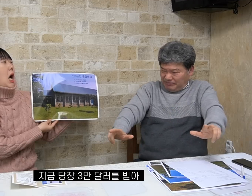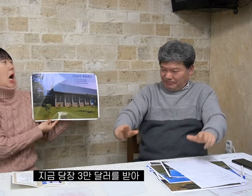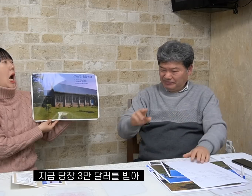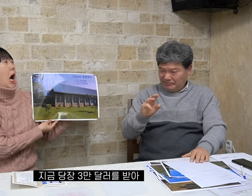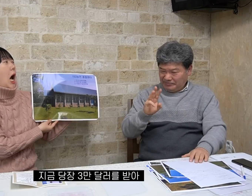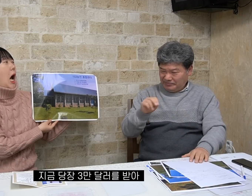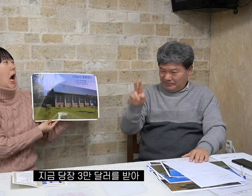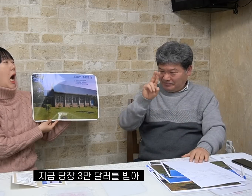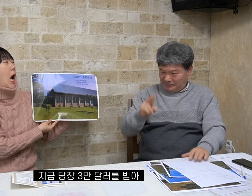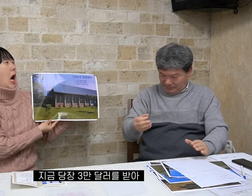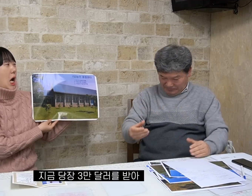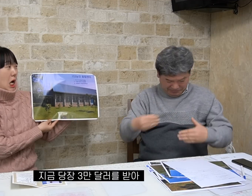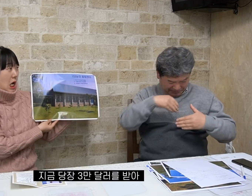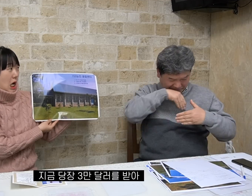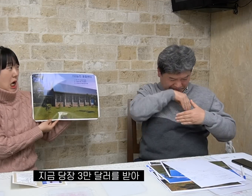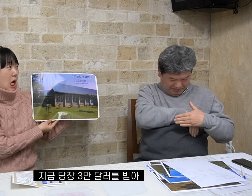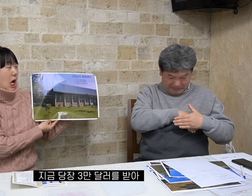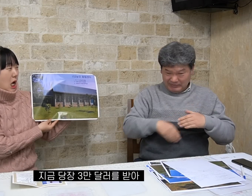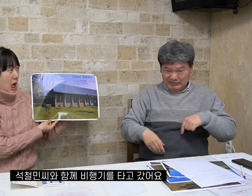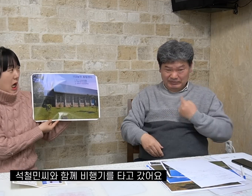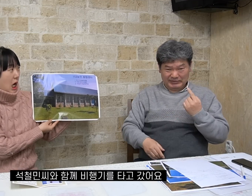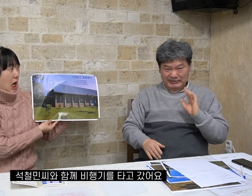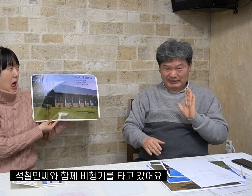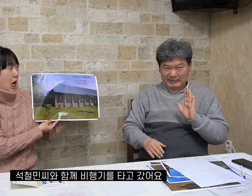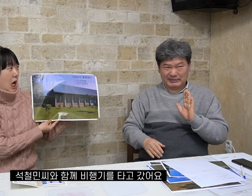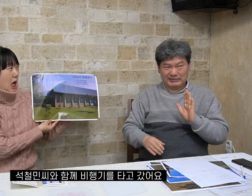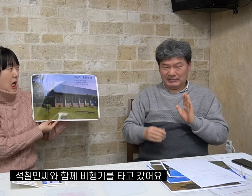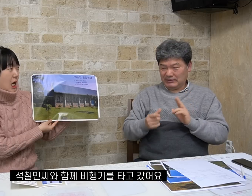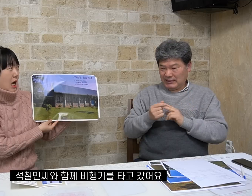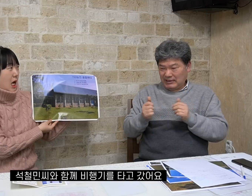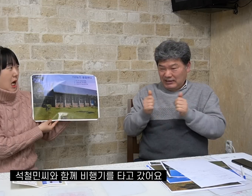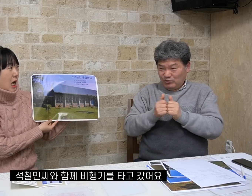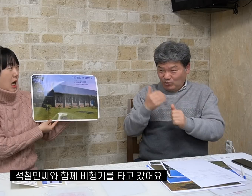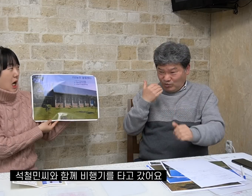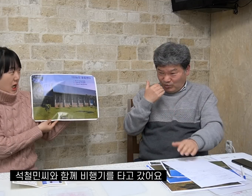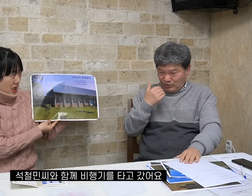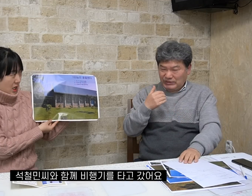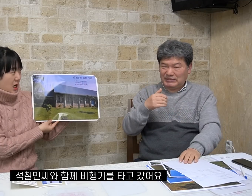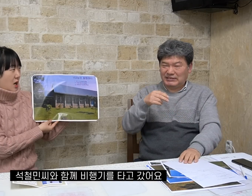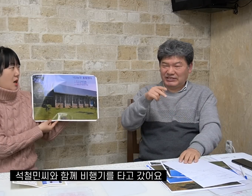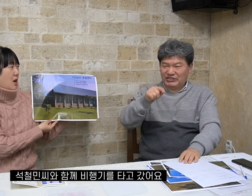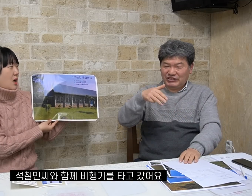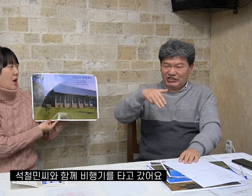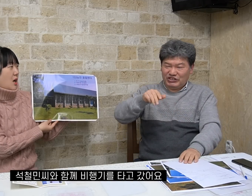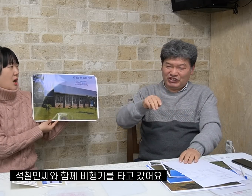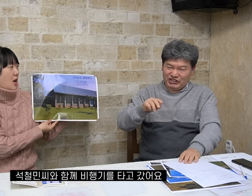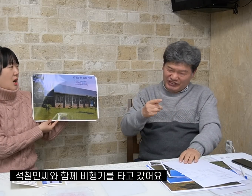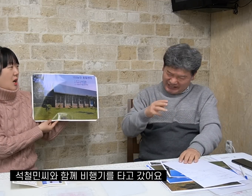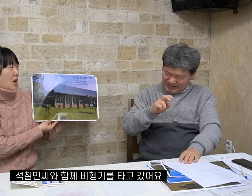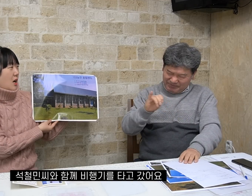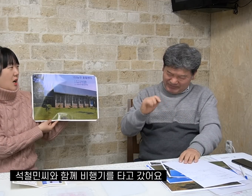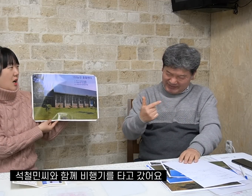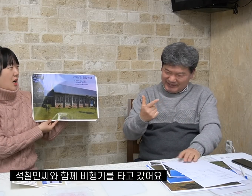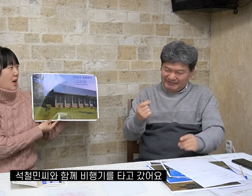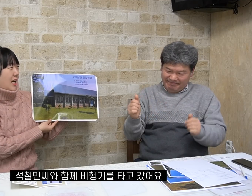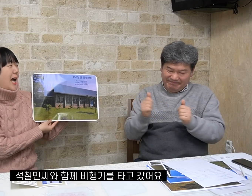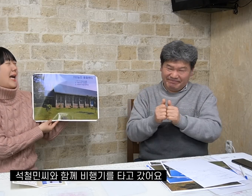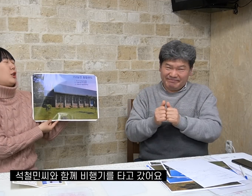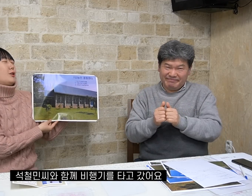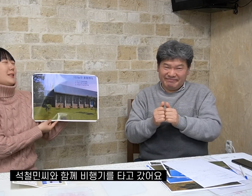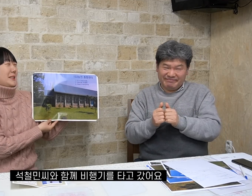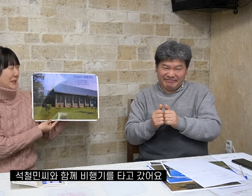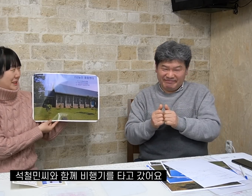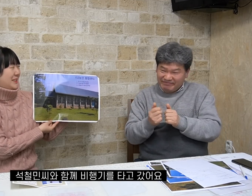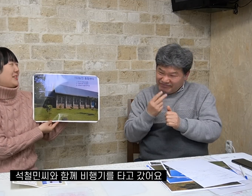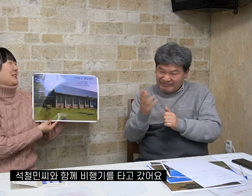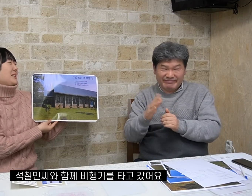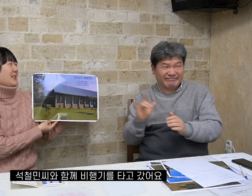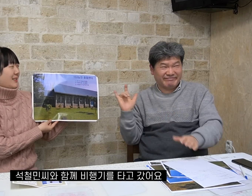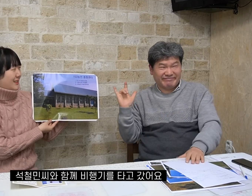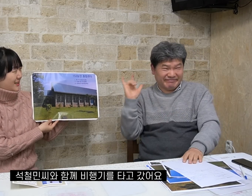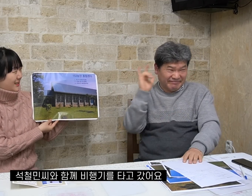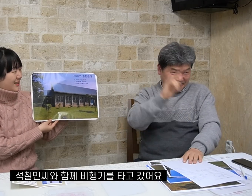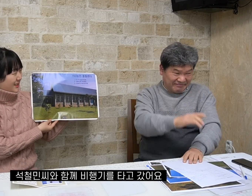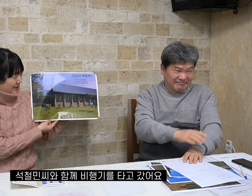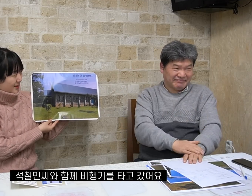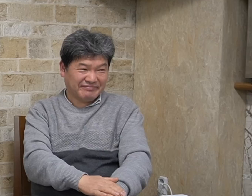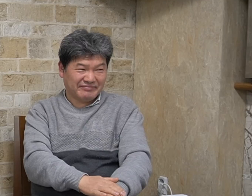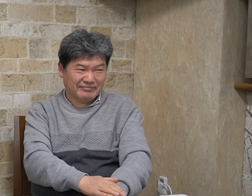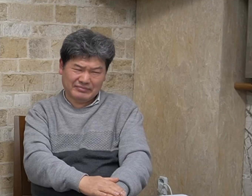I got 30,000 dollars right now and went on a plane with Seok Cheol-min.